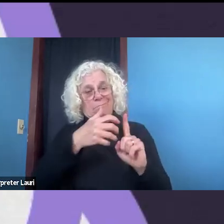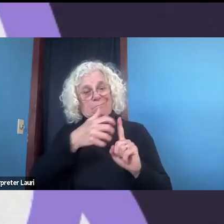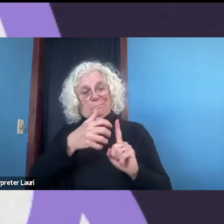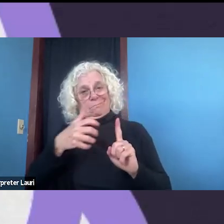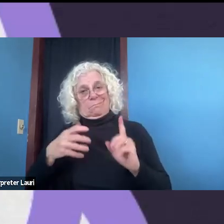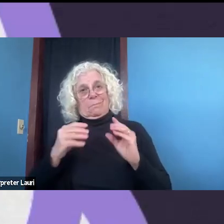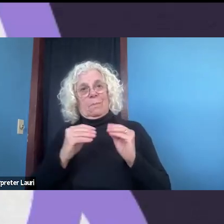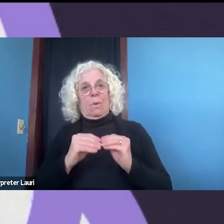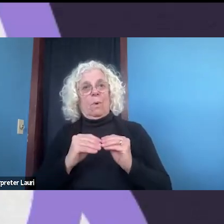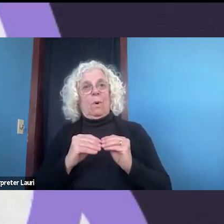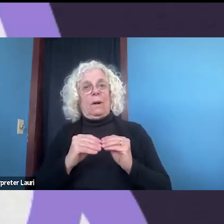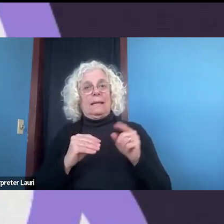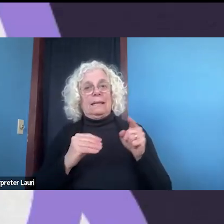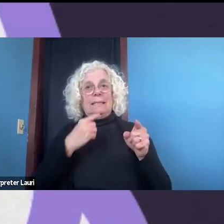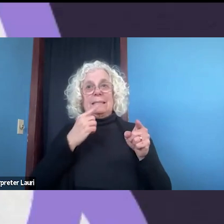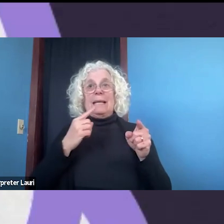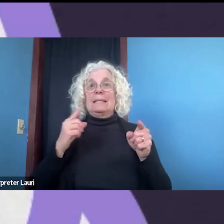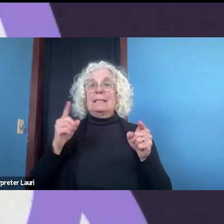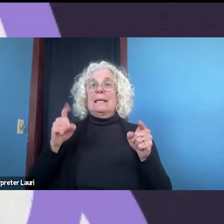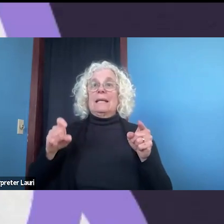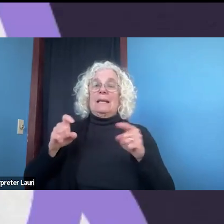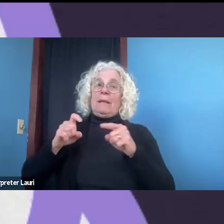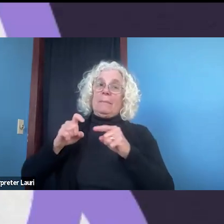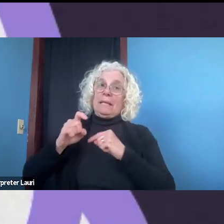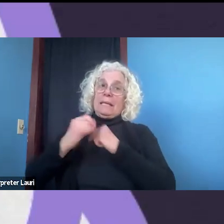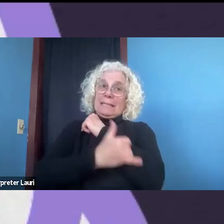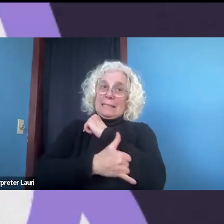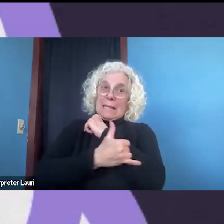including needing to be municipal or county based, non discipline specific